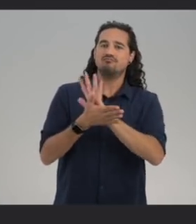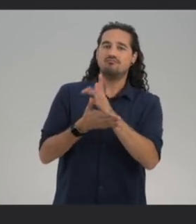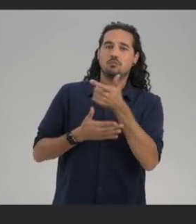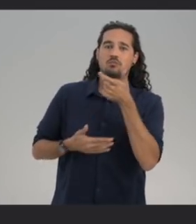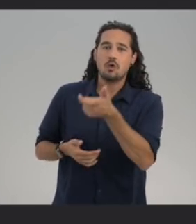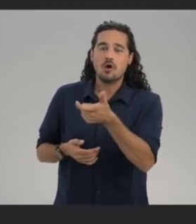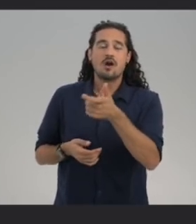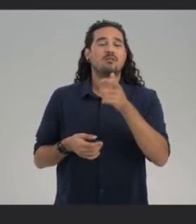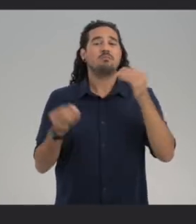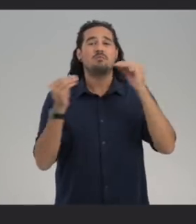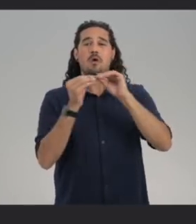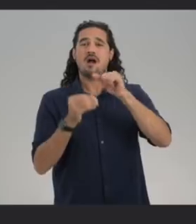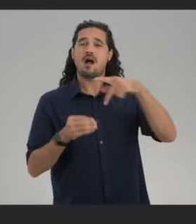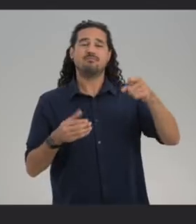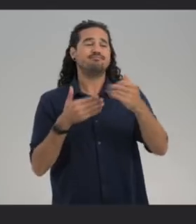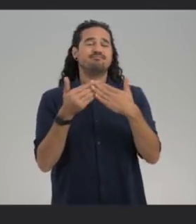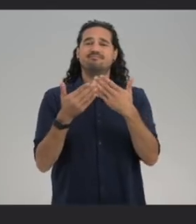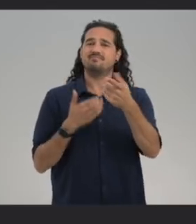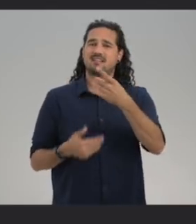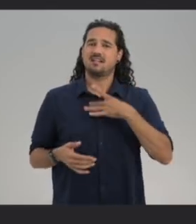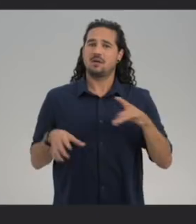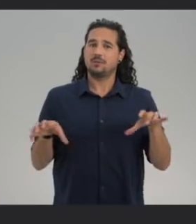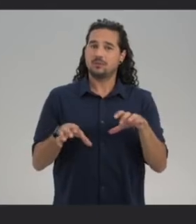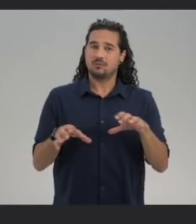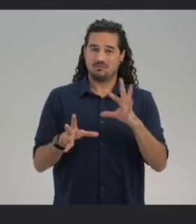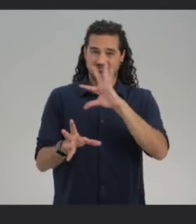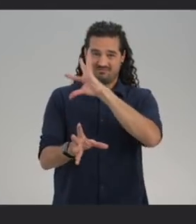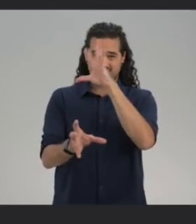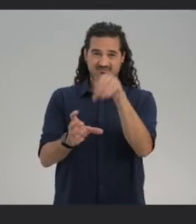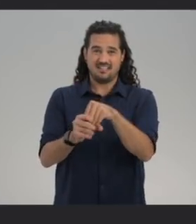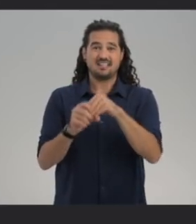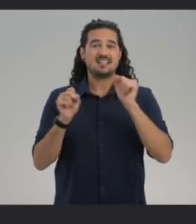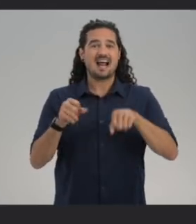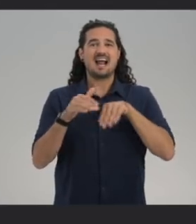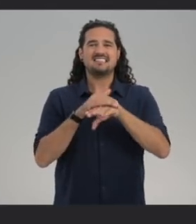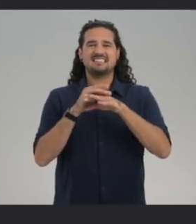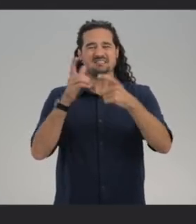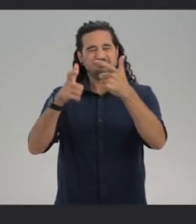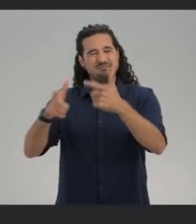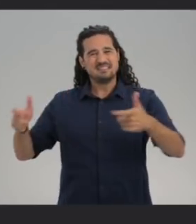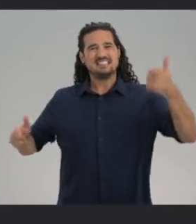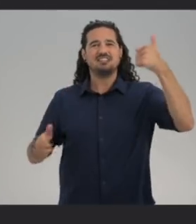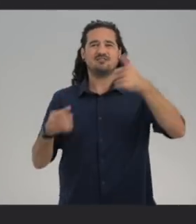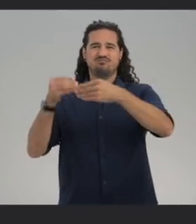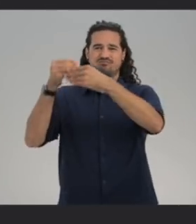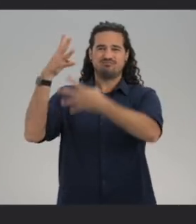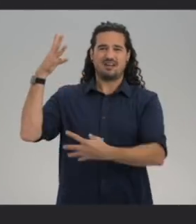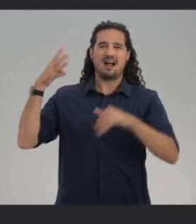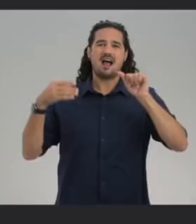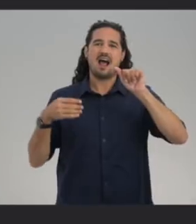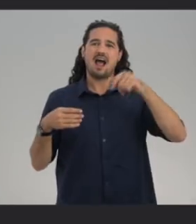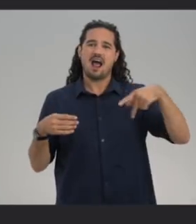and more apps for everything you want to do. Altogether, you get access to the biggest collection of apps ever for the Mac.